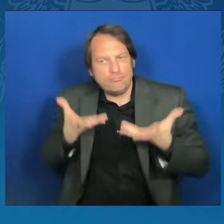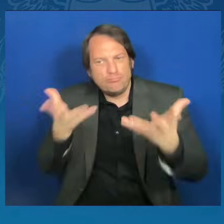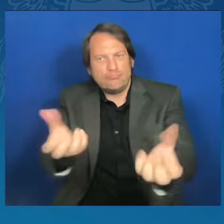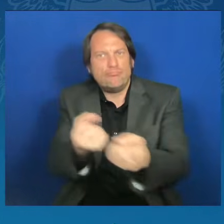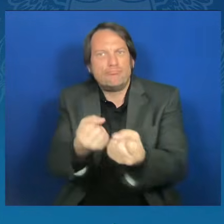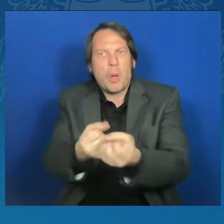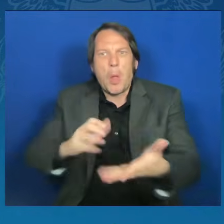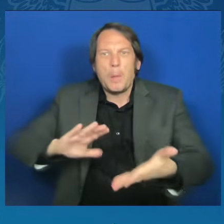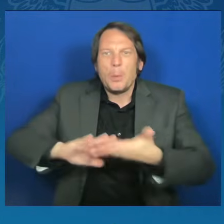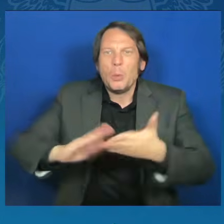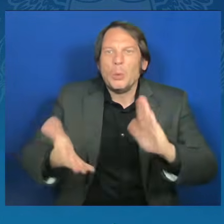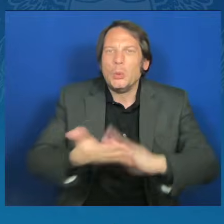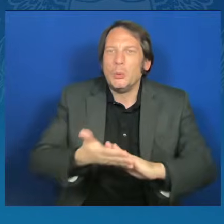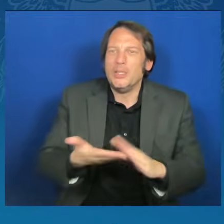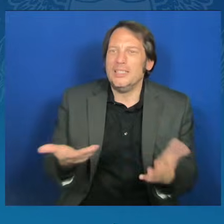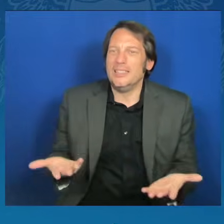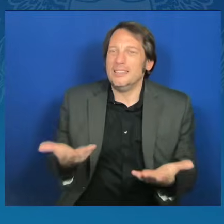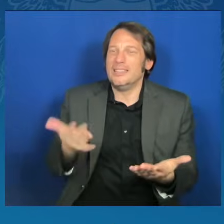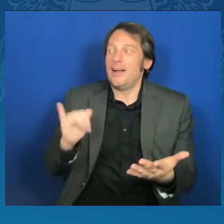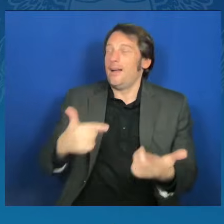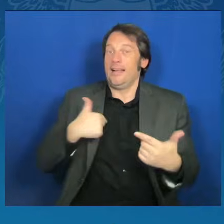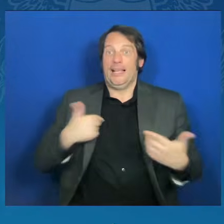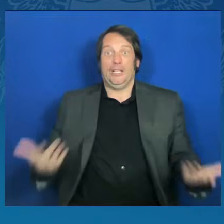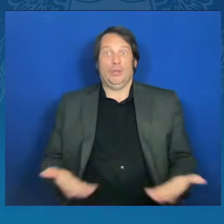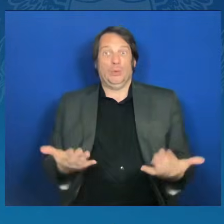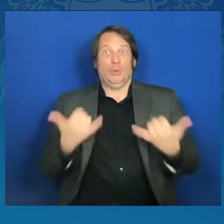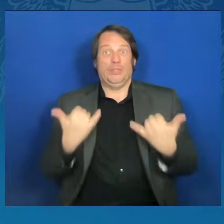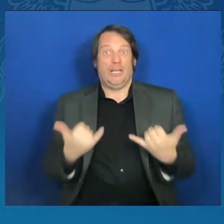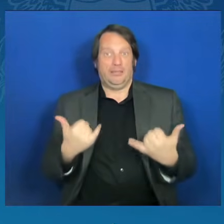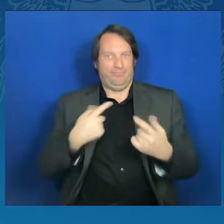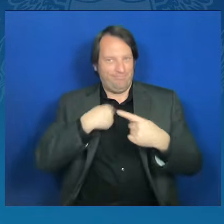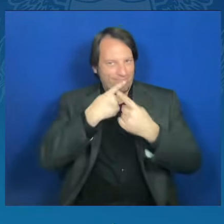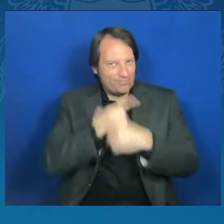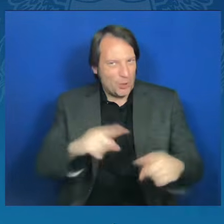primarily for early-stage startups here in North Carolina.